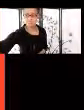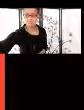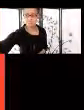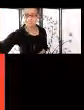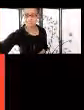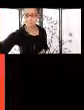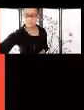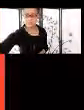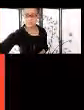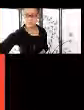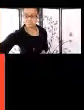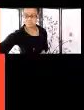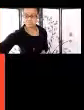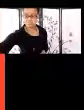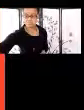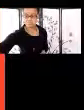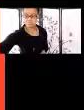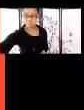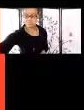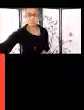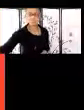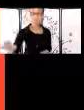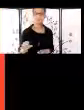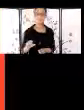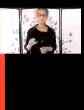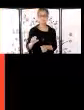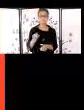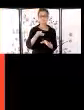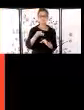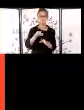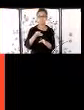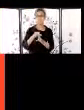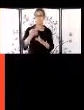We consider a professional artist to be an artist who is actively pursuing a career in